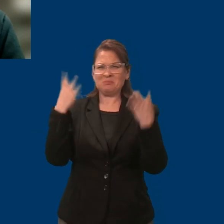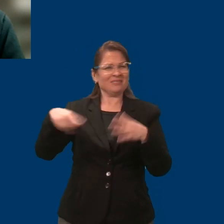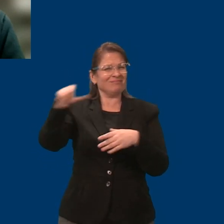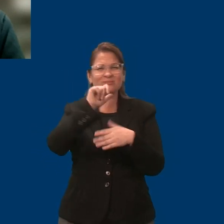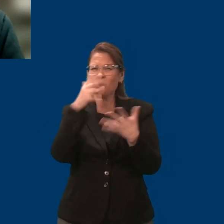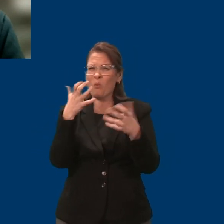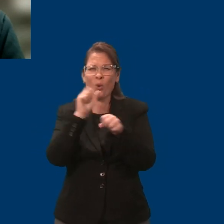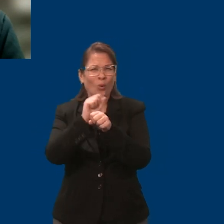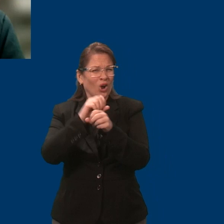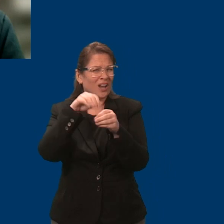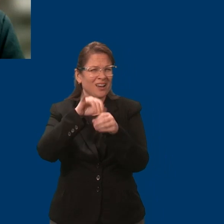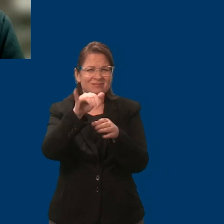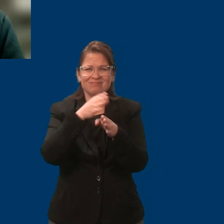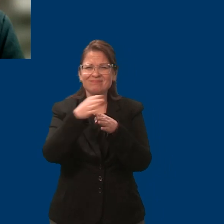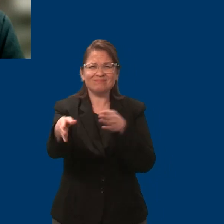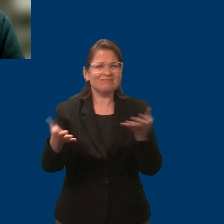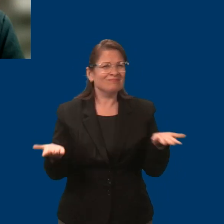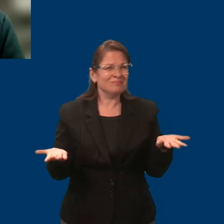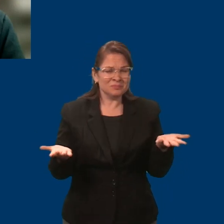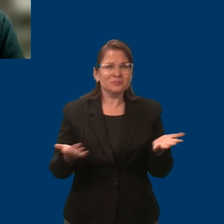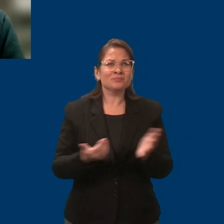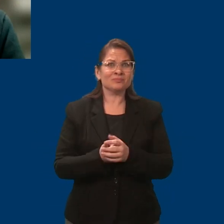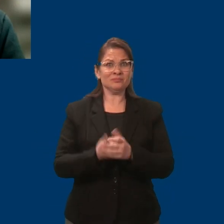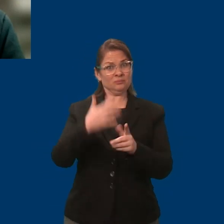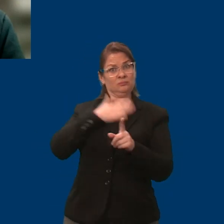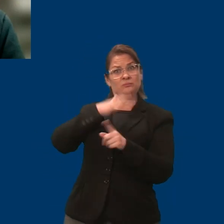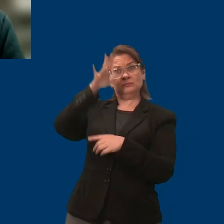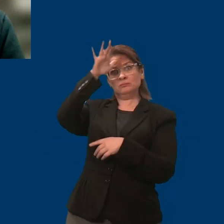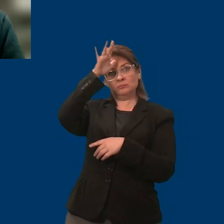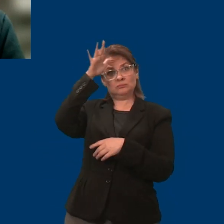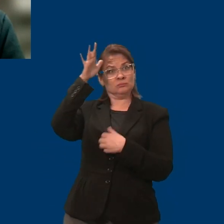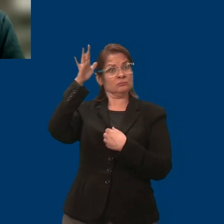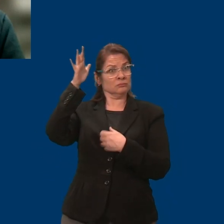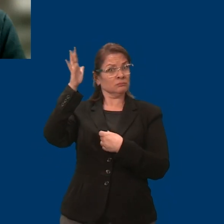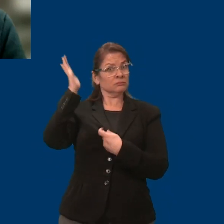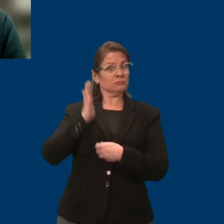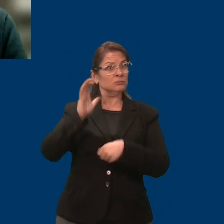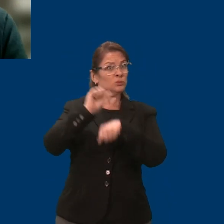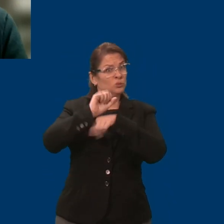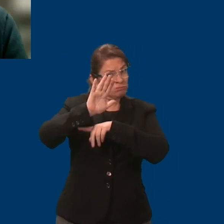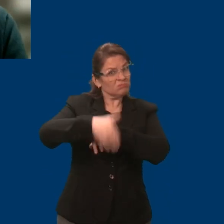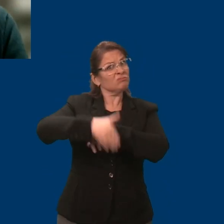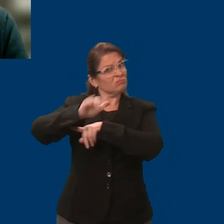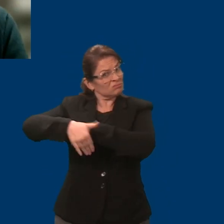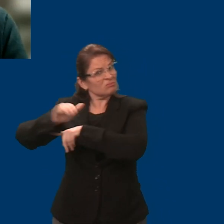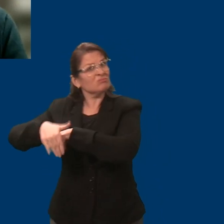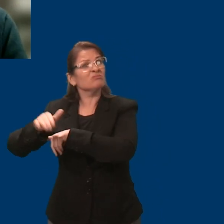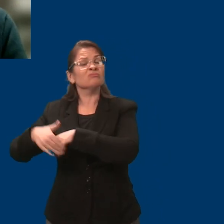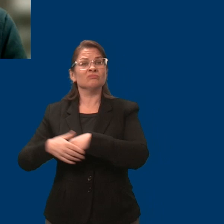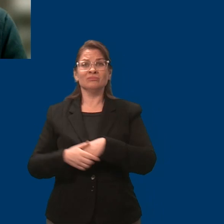My dad or mom spend all of their night shifts with me, and I go to my family's home on the weekends